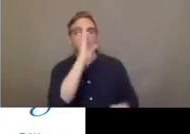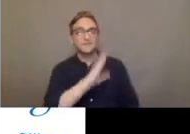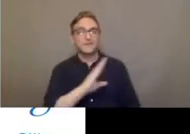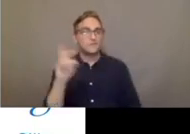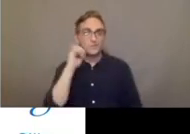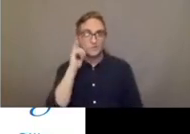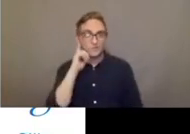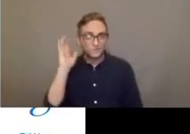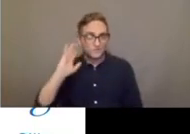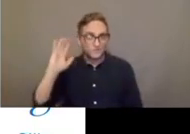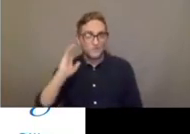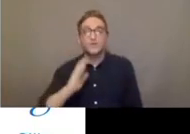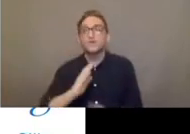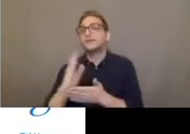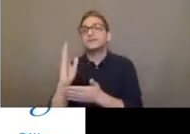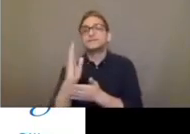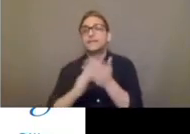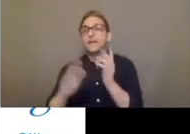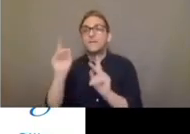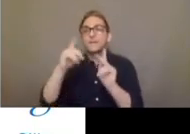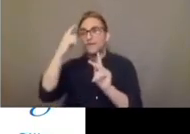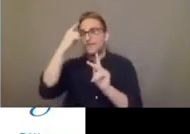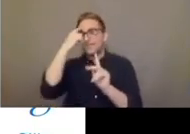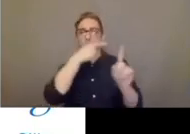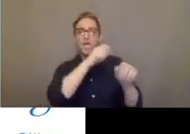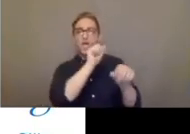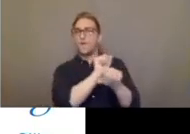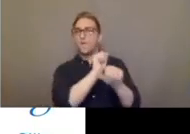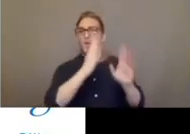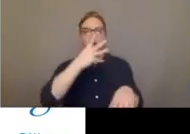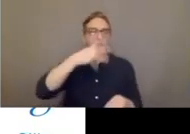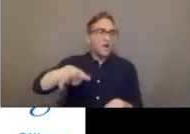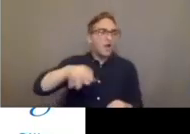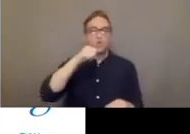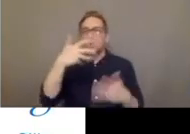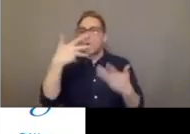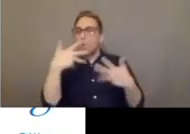employers are out to get them or they don't want to accommodate, et cetera, and sometimes